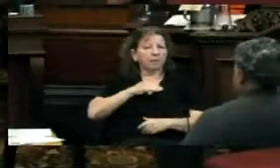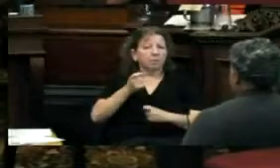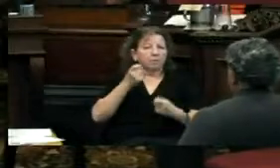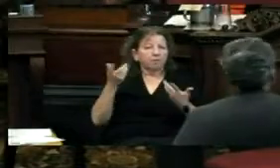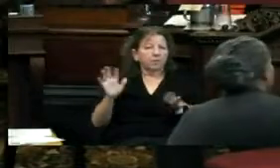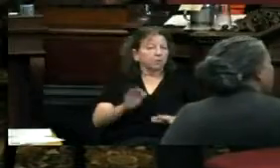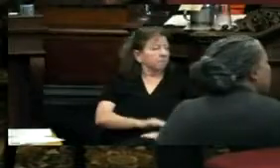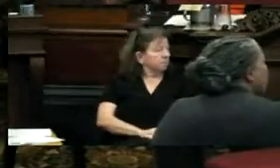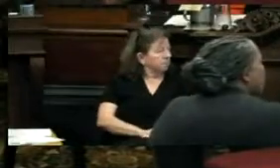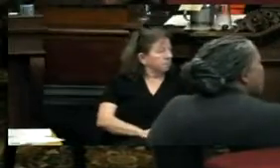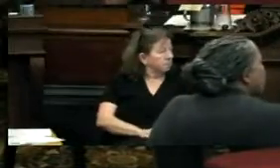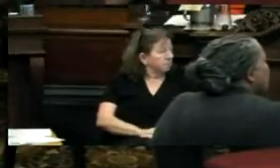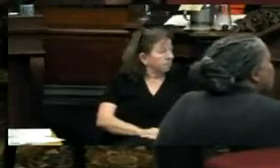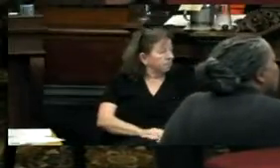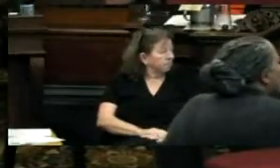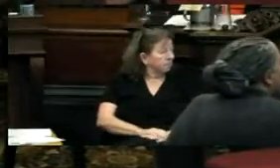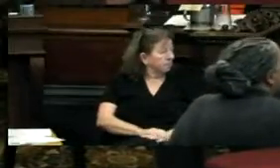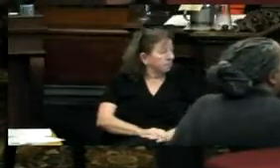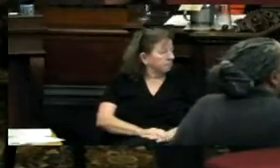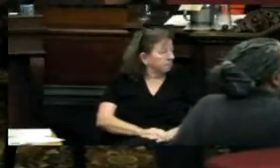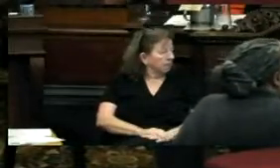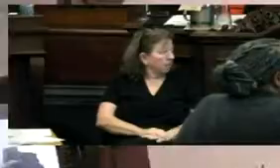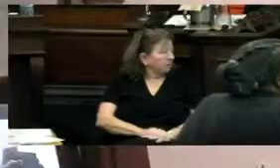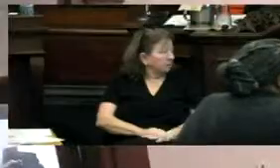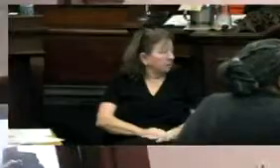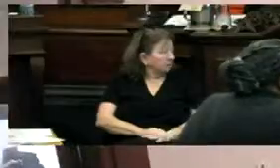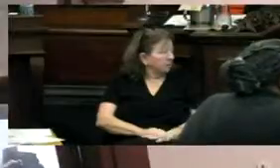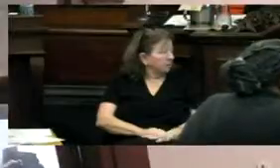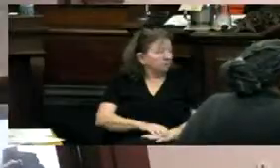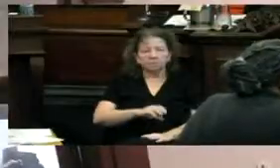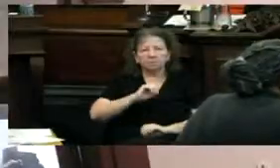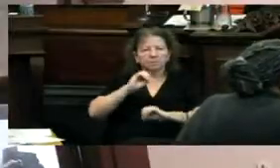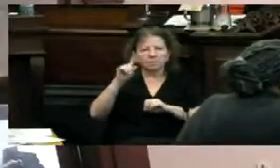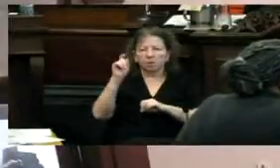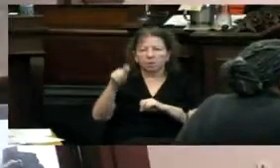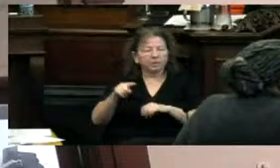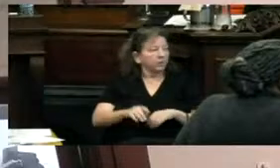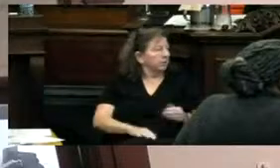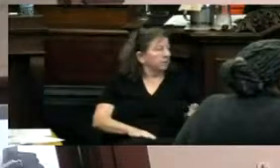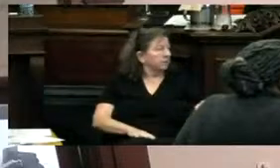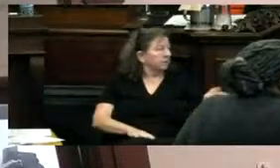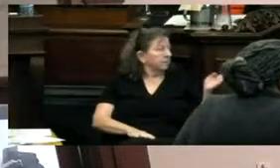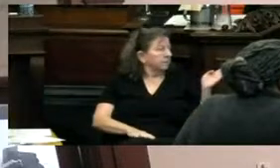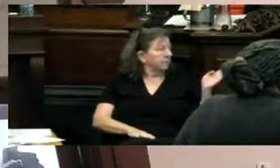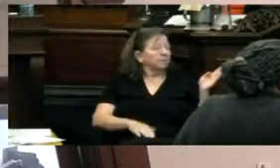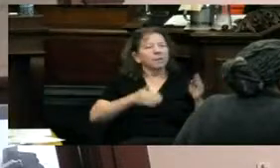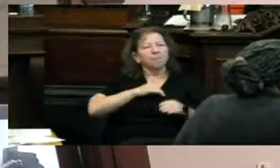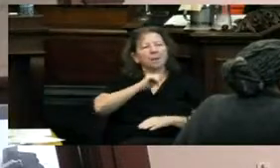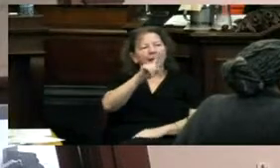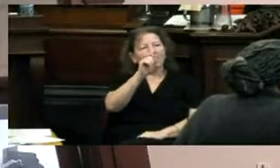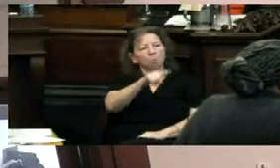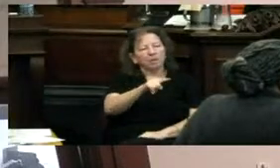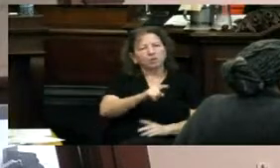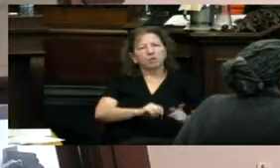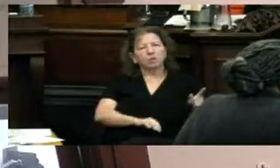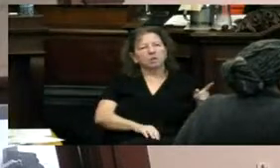that from like a contractual perspective too? I do. Okay. All right. No further questions for